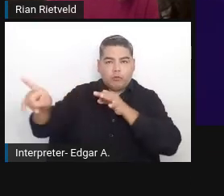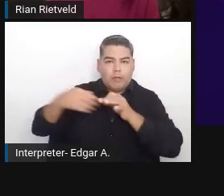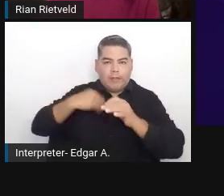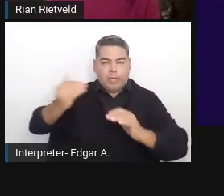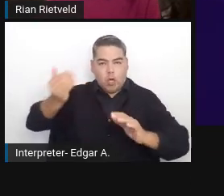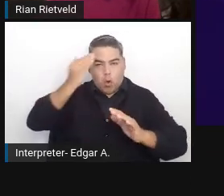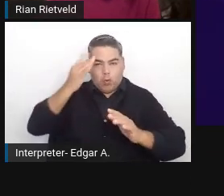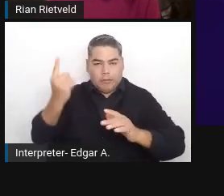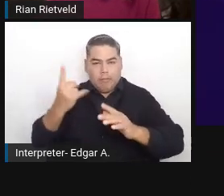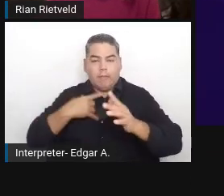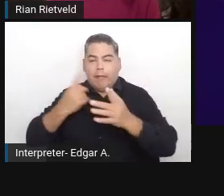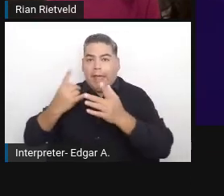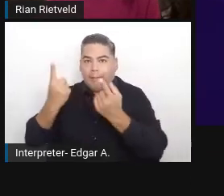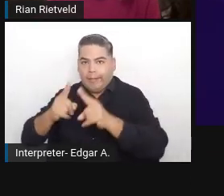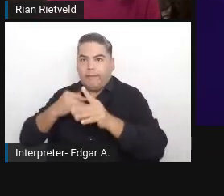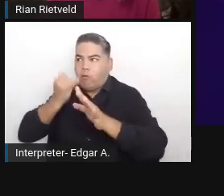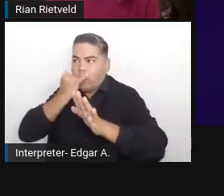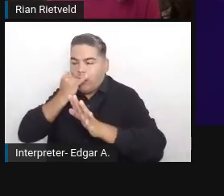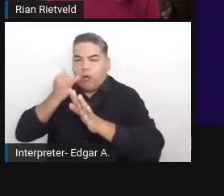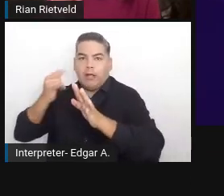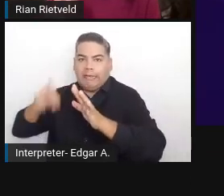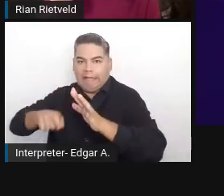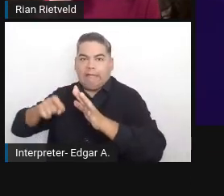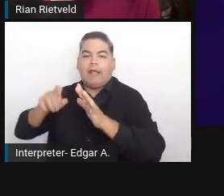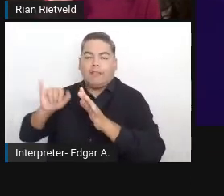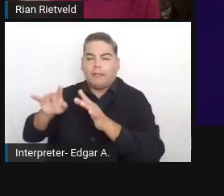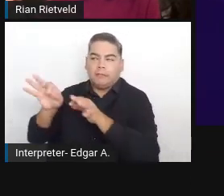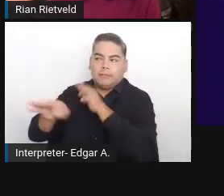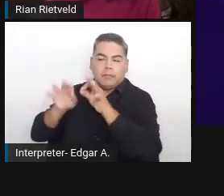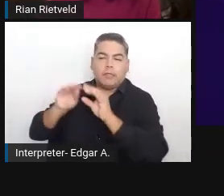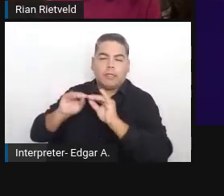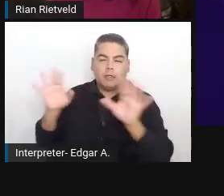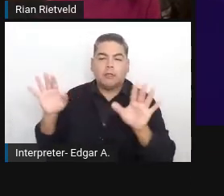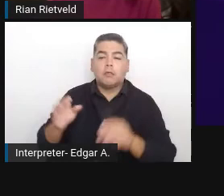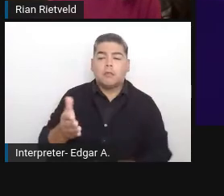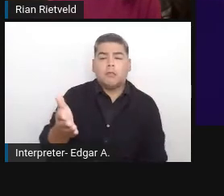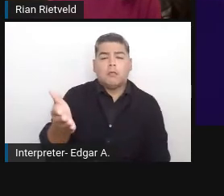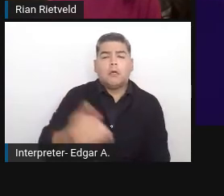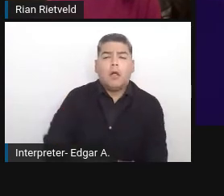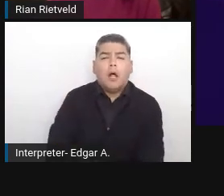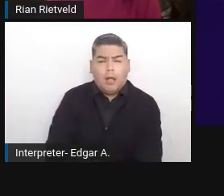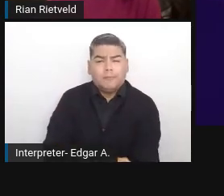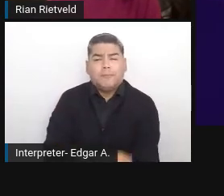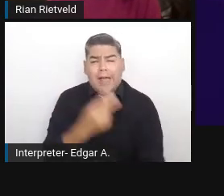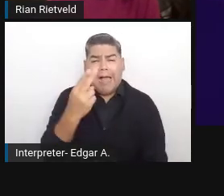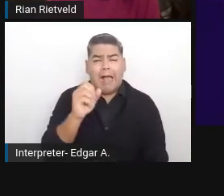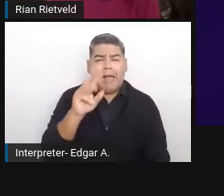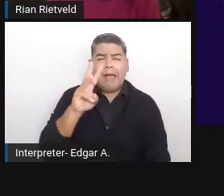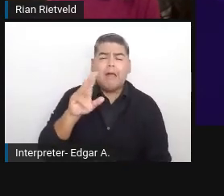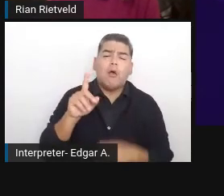On the Gravity Forms website, there is external documentation on how to make forms accessible.